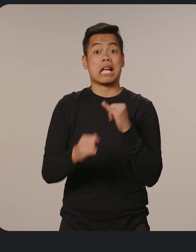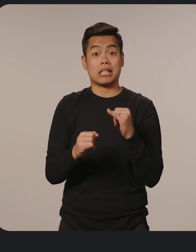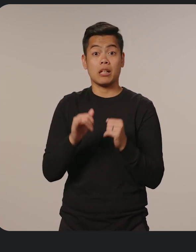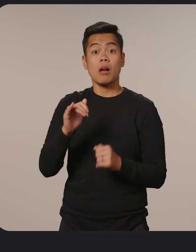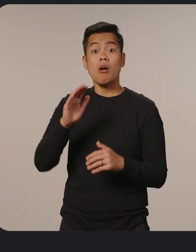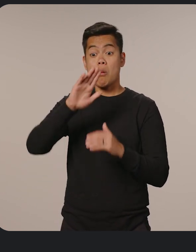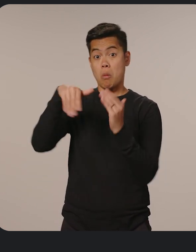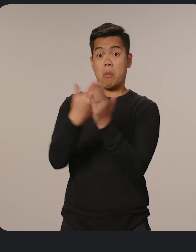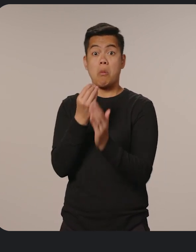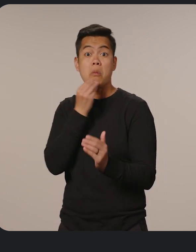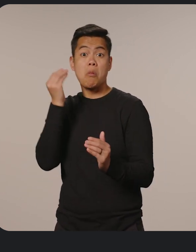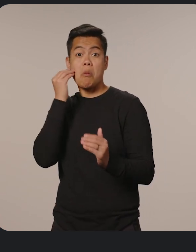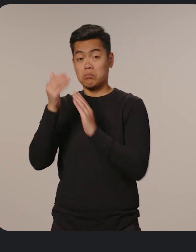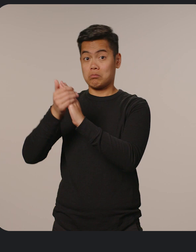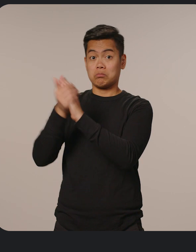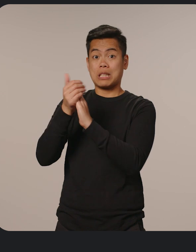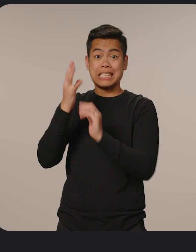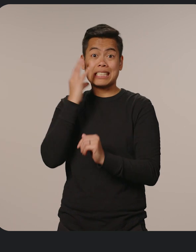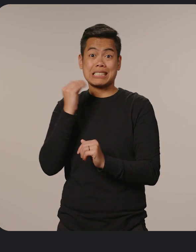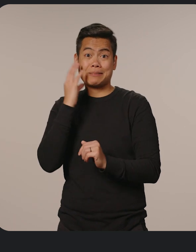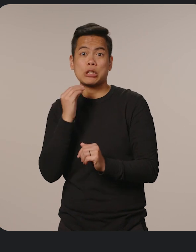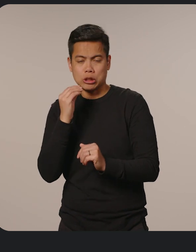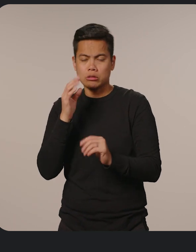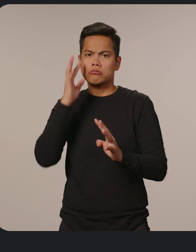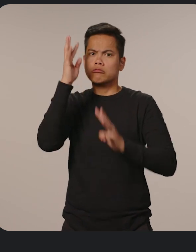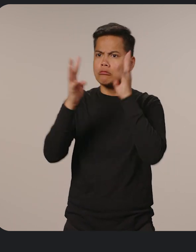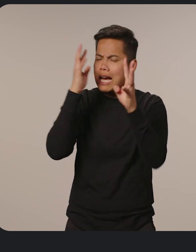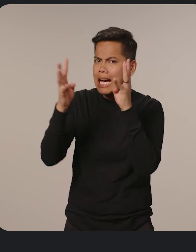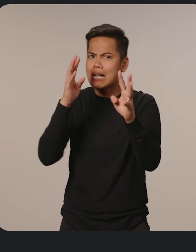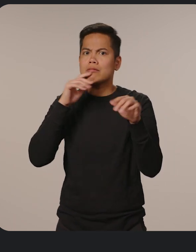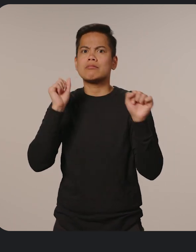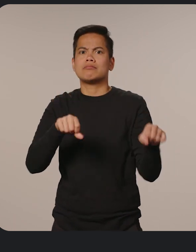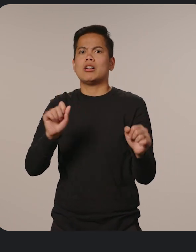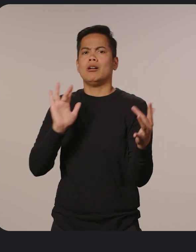have the potential to reach millions of users in the Google Home app.